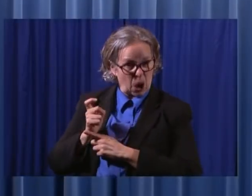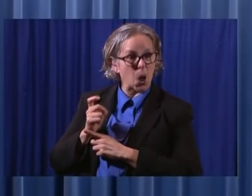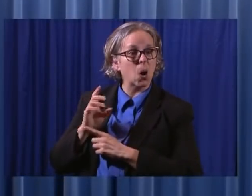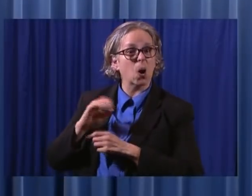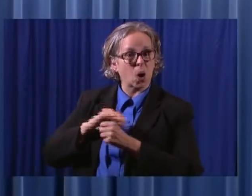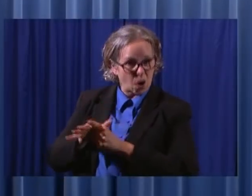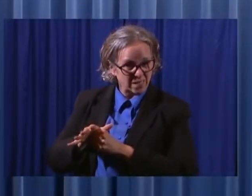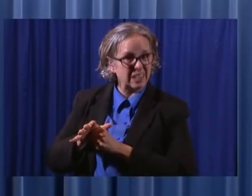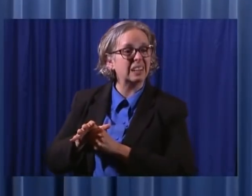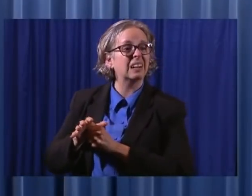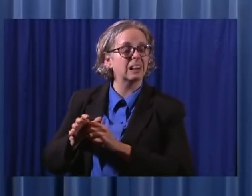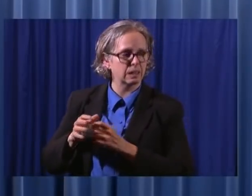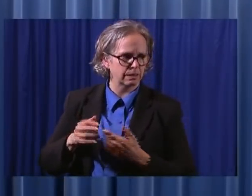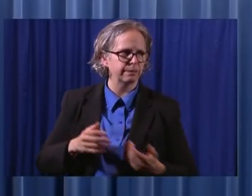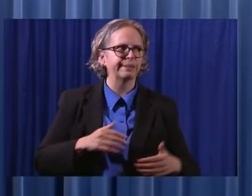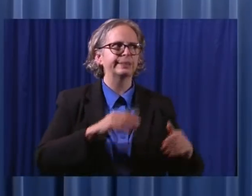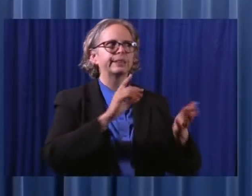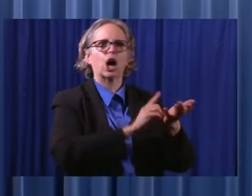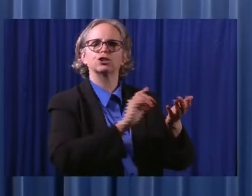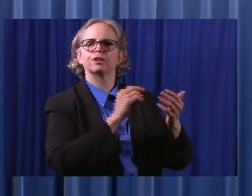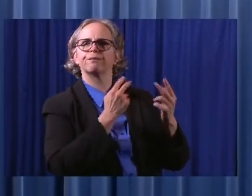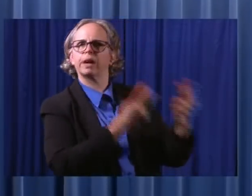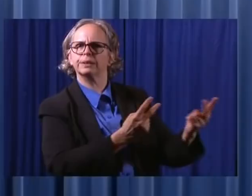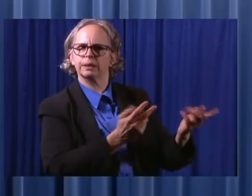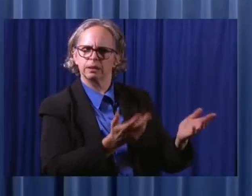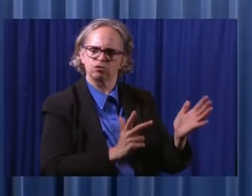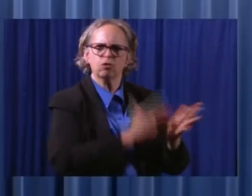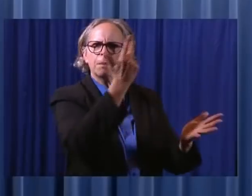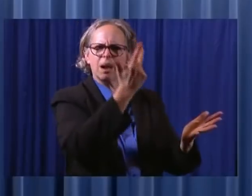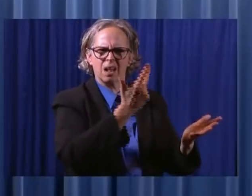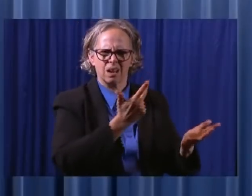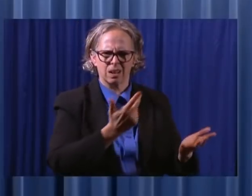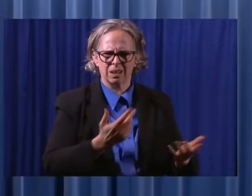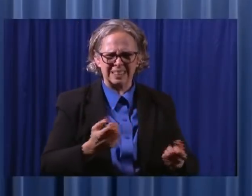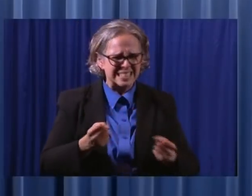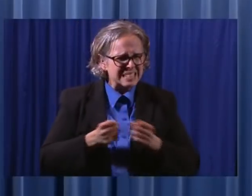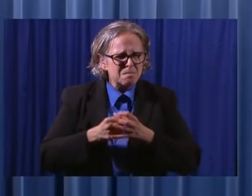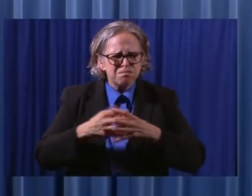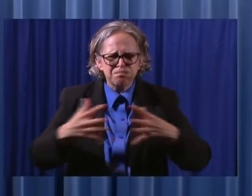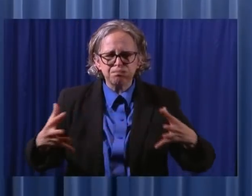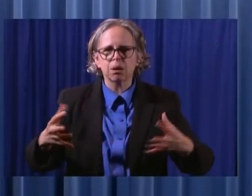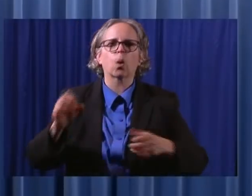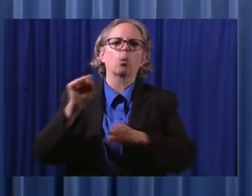TRIPLED AND THE NUMBER OF PEOPLE DIAGNOSED WITH COVID-19 AFTER VISITING THE DOCTOR HAS